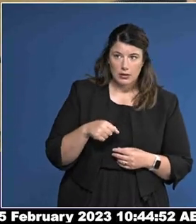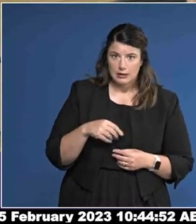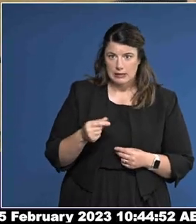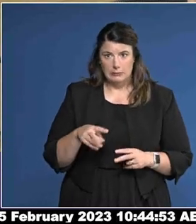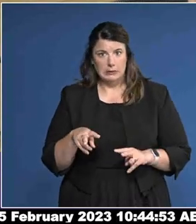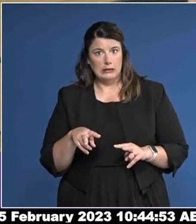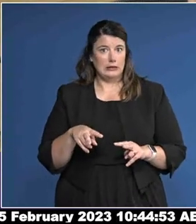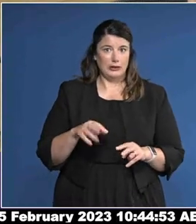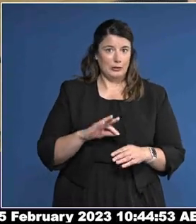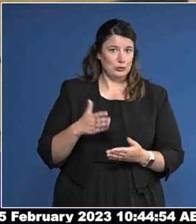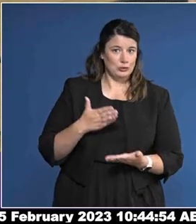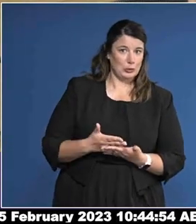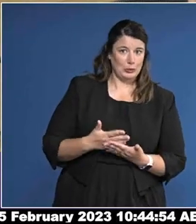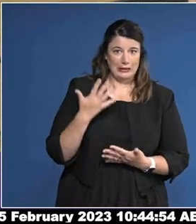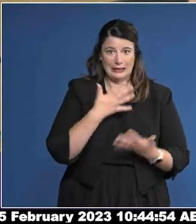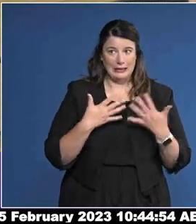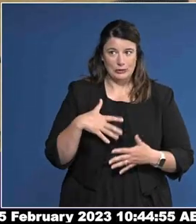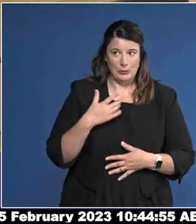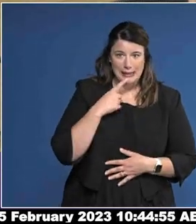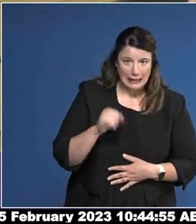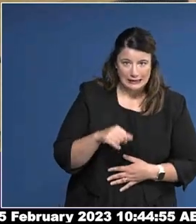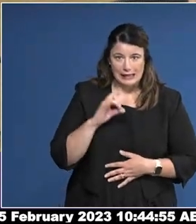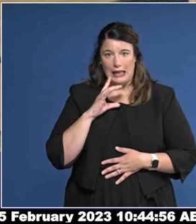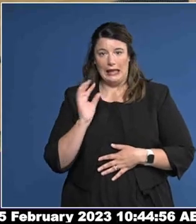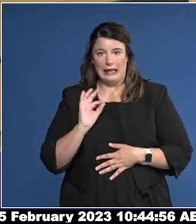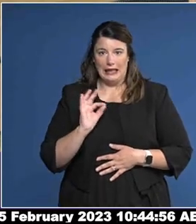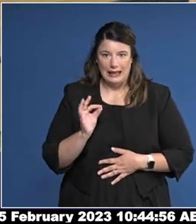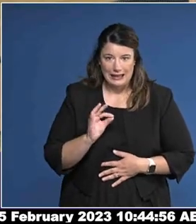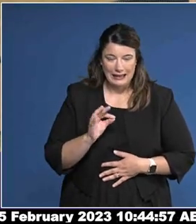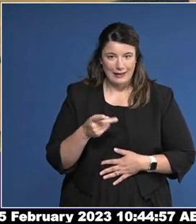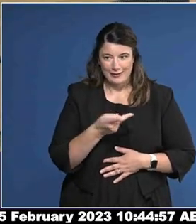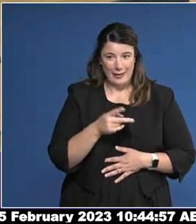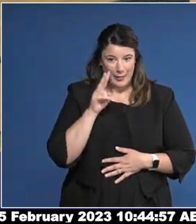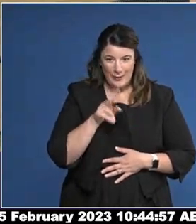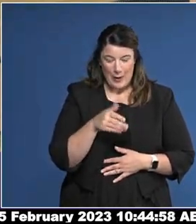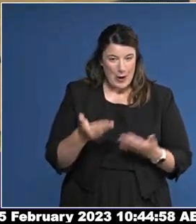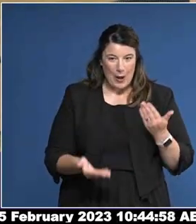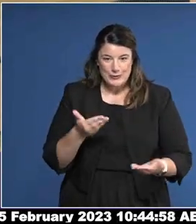not really sure and I'm not going to say yes in case she asks me a question about it." But